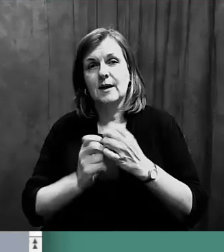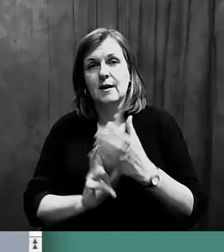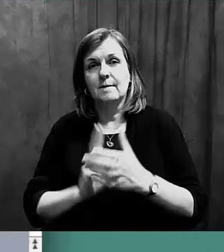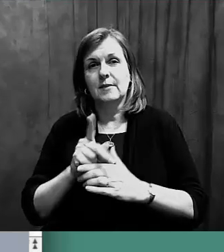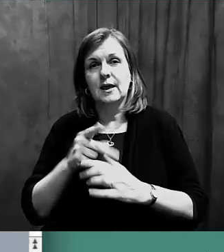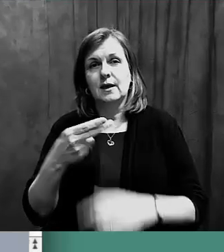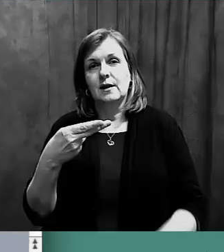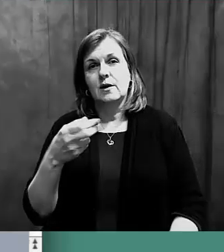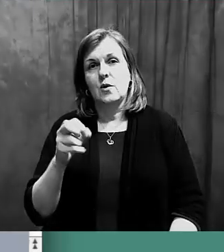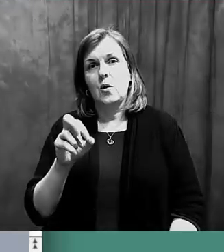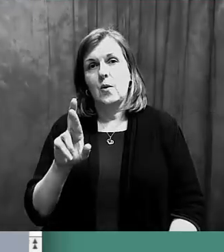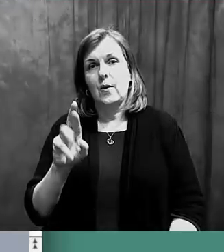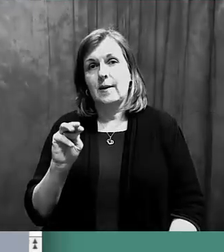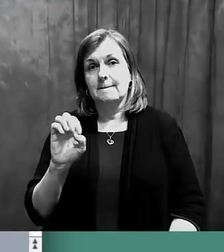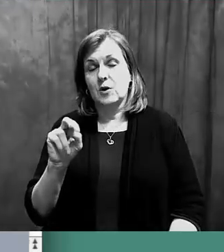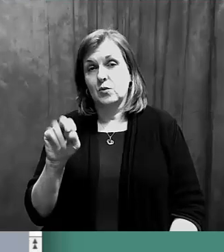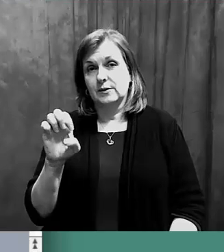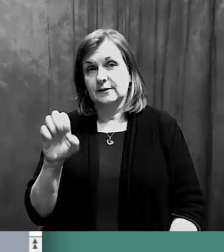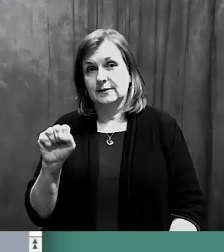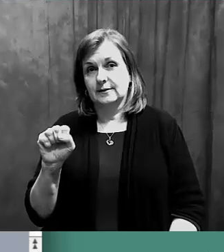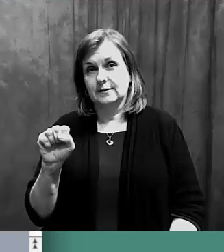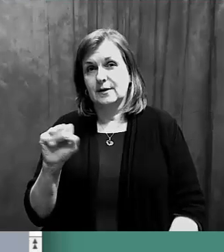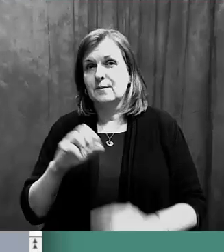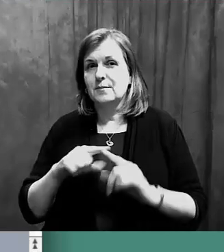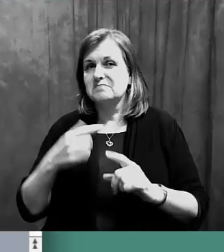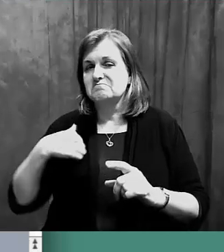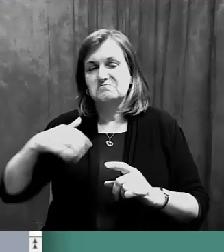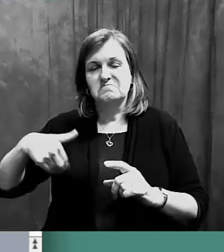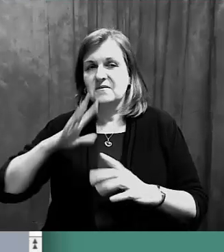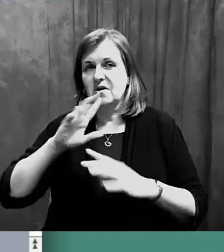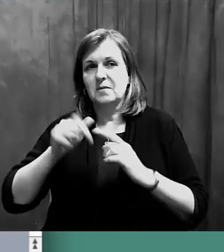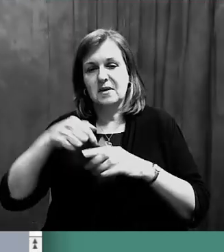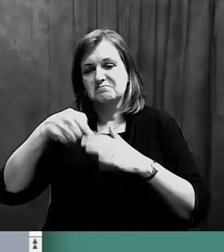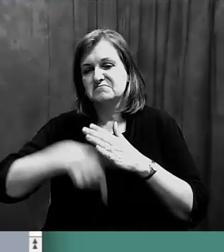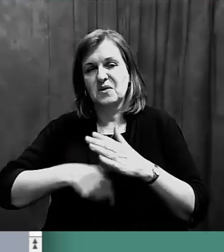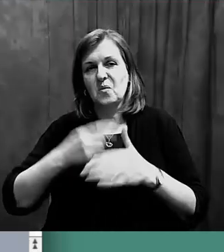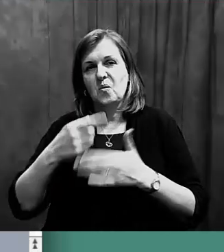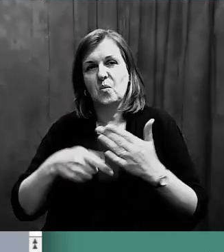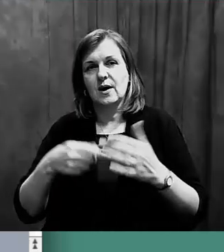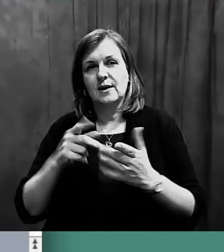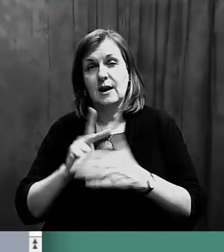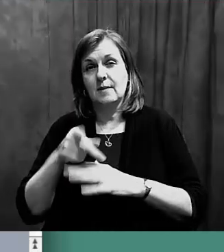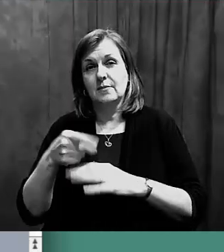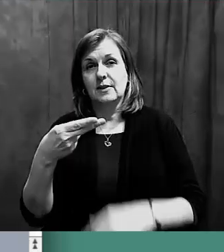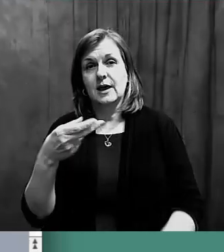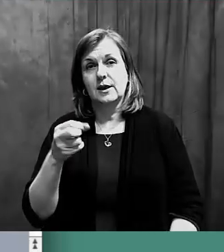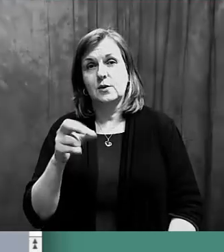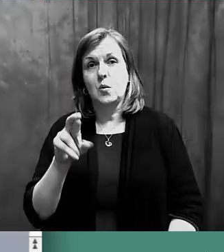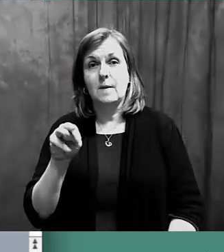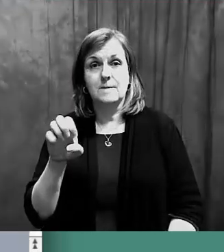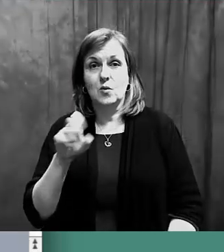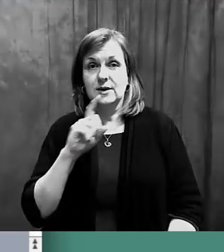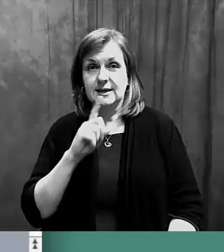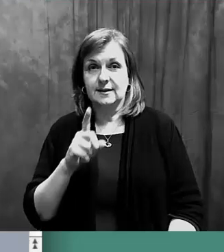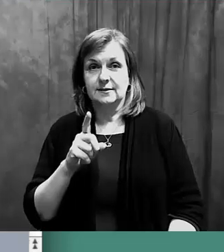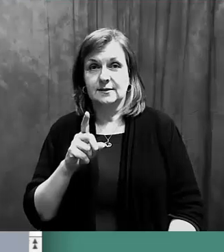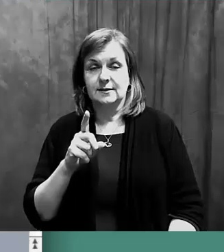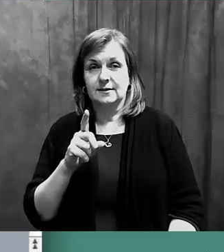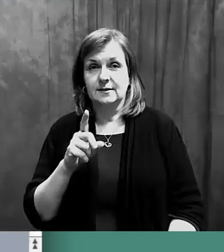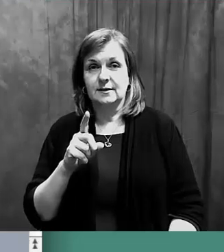when we talk about plant hormones but we haven't discussed in detail what a plant hormone is